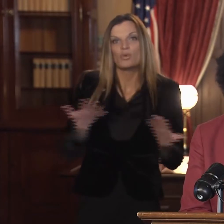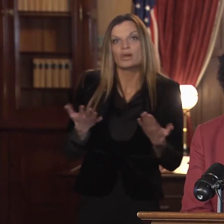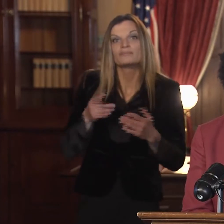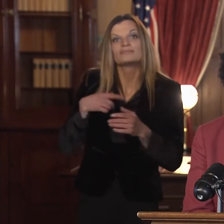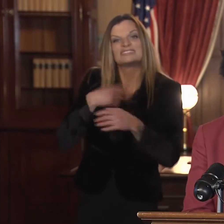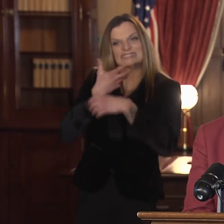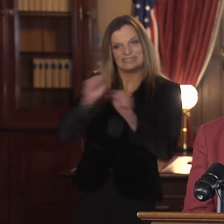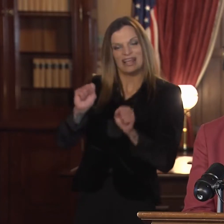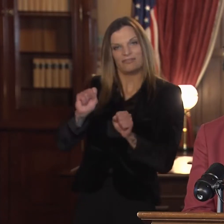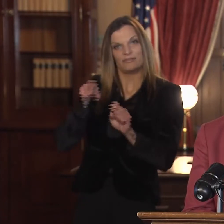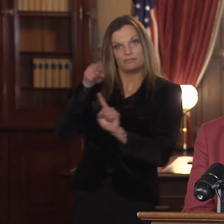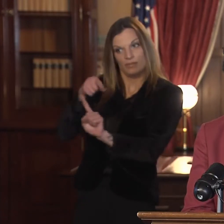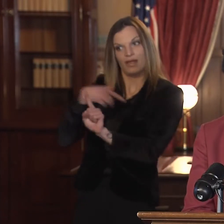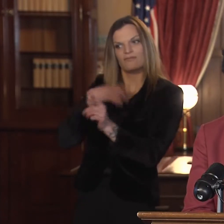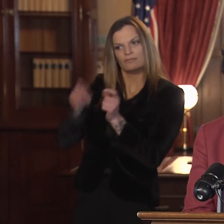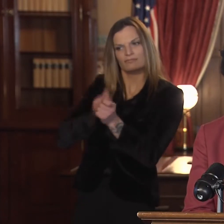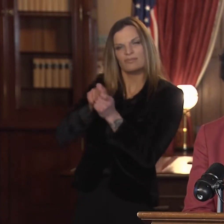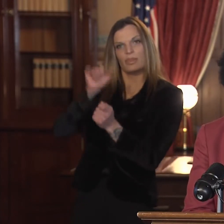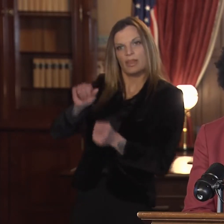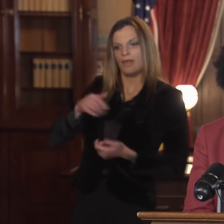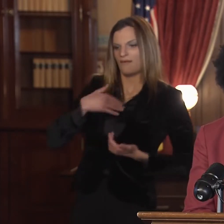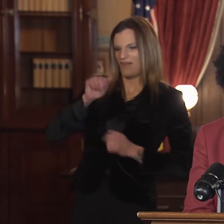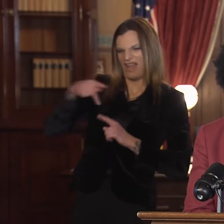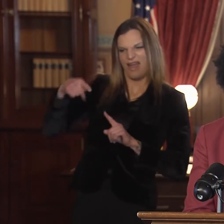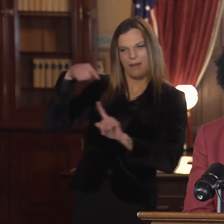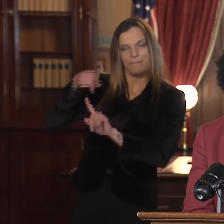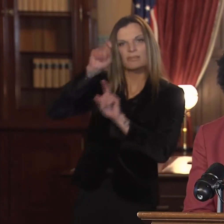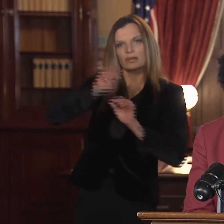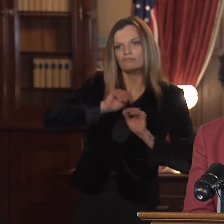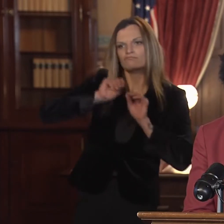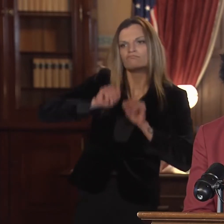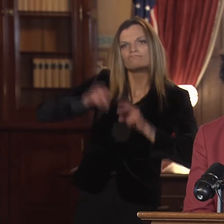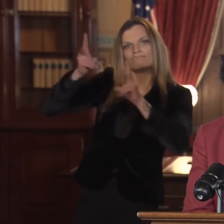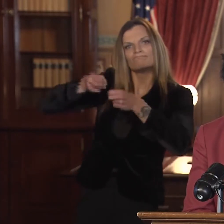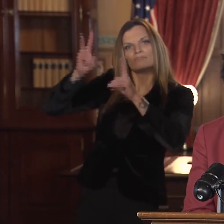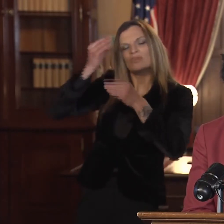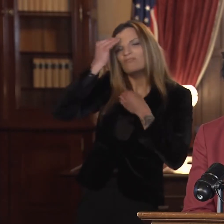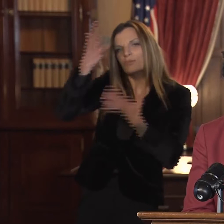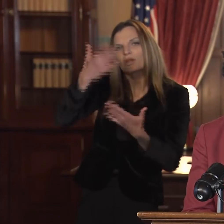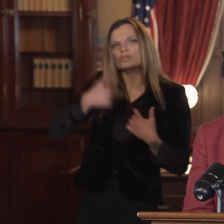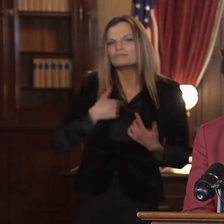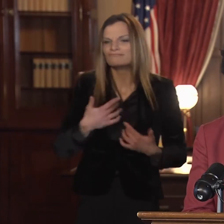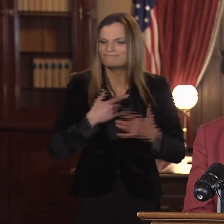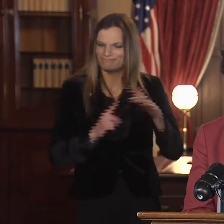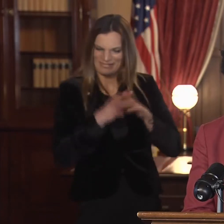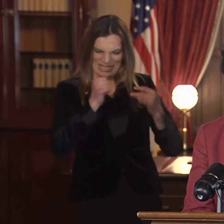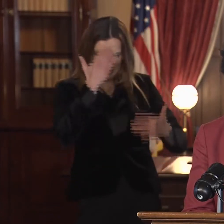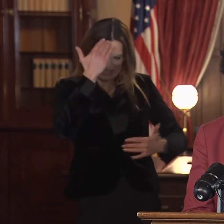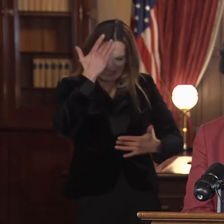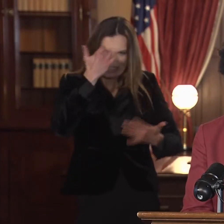TRACK ANY SIDE EFFECTS IN A NATIONAL ONLINE SYSTEM CALLED V-SAFE. SO THAT SCIENTISTS KNOW EXACTLY